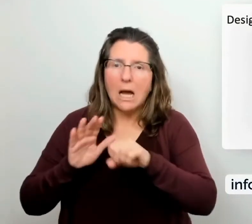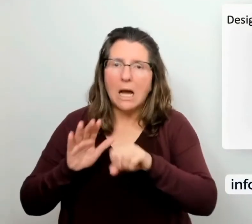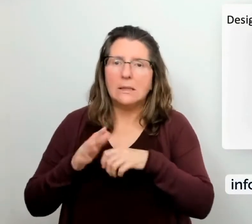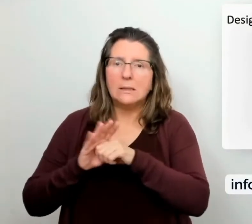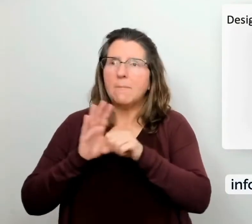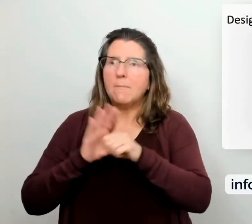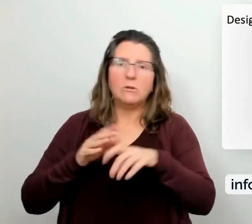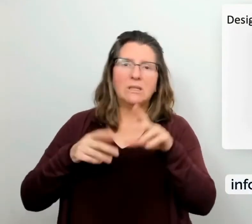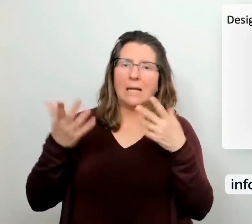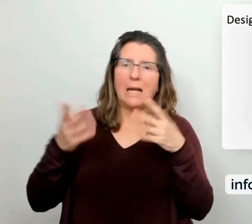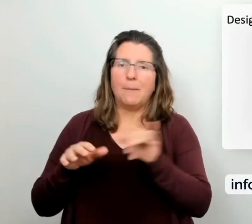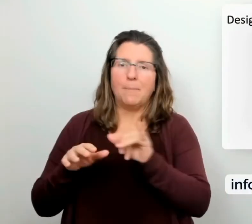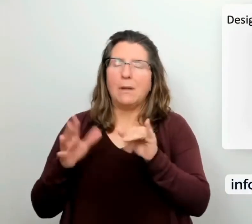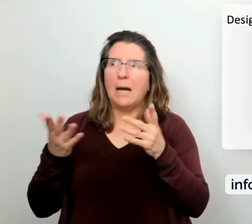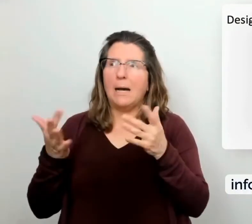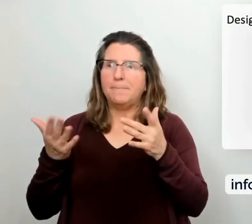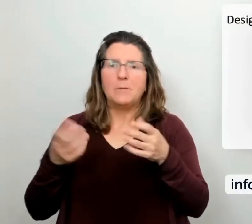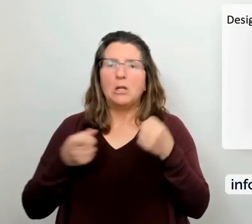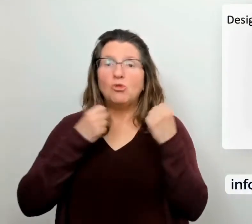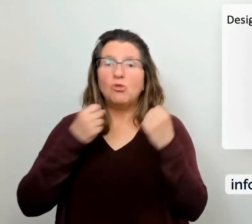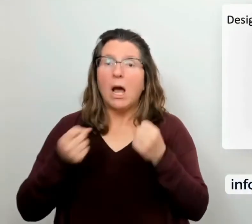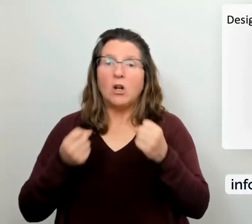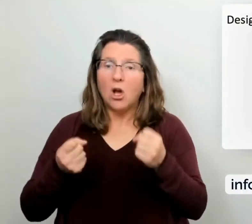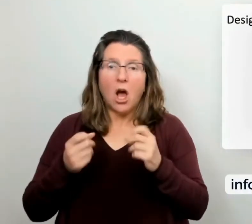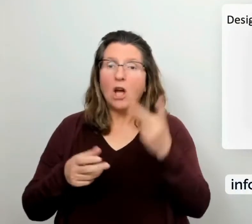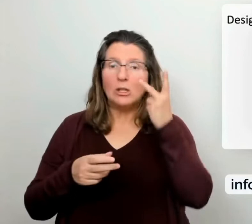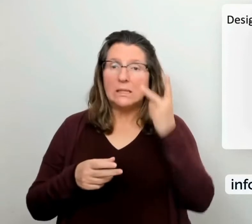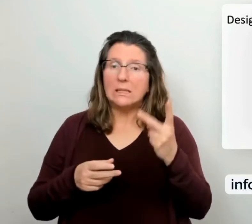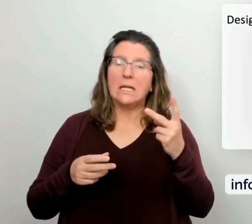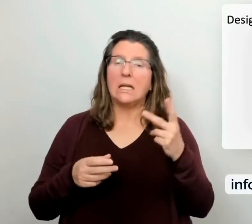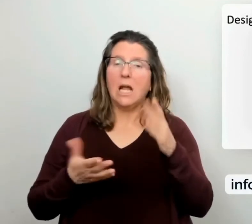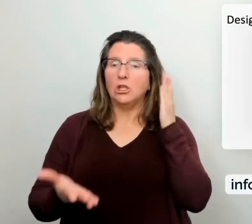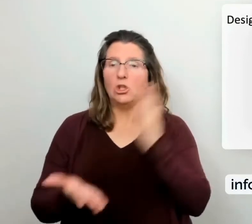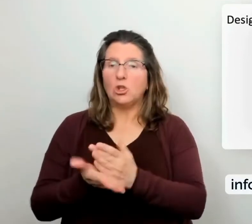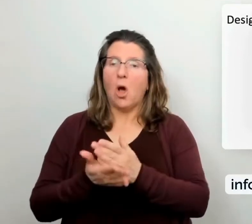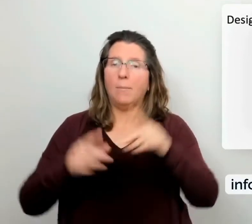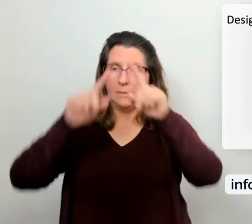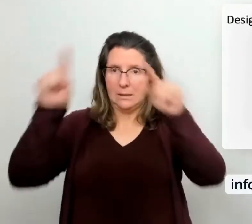traffic signs being one example among the many others that exist around us.